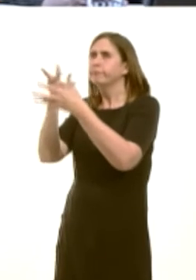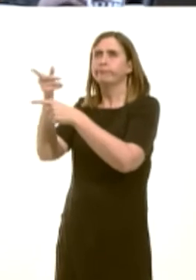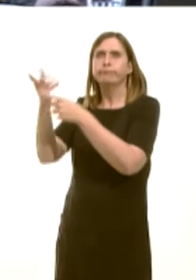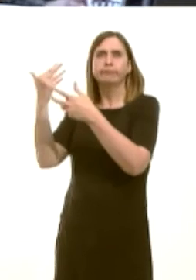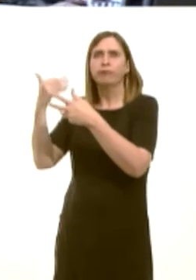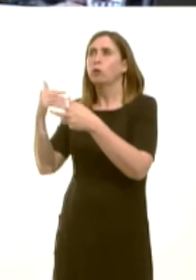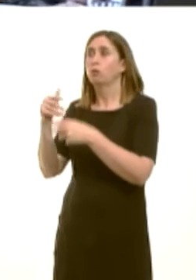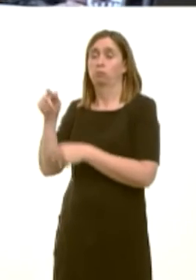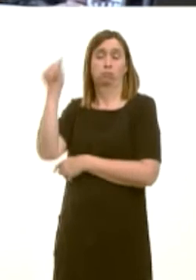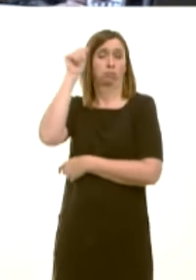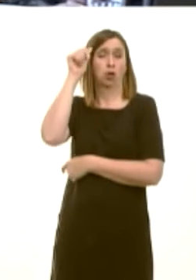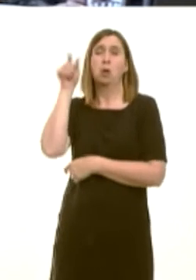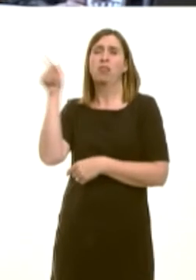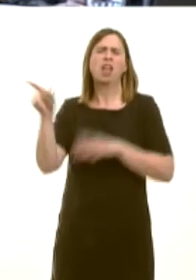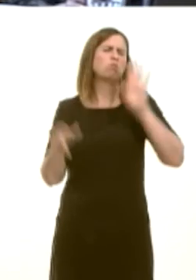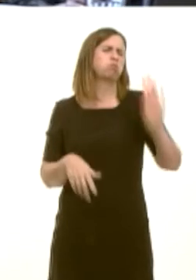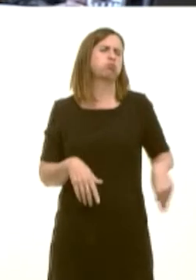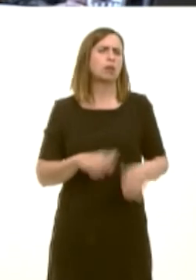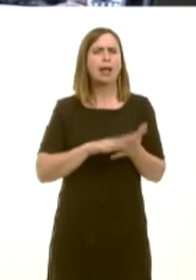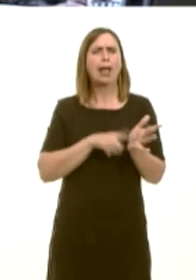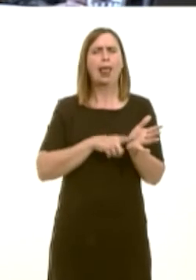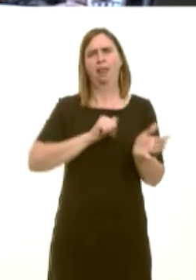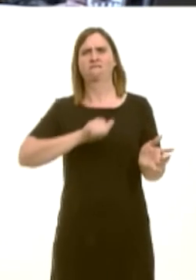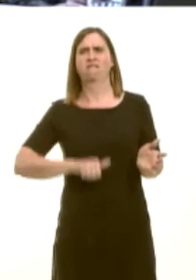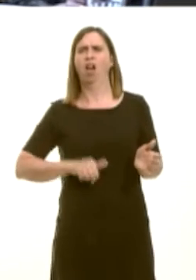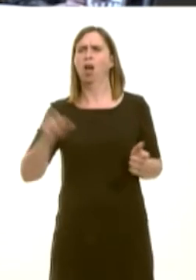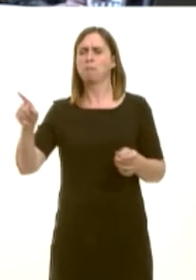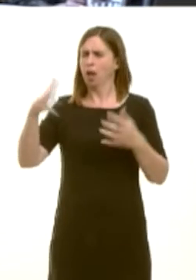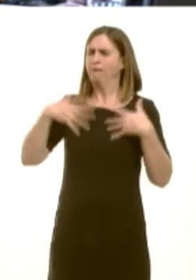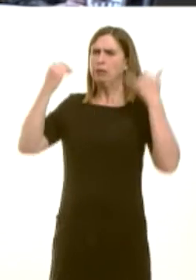is that there is no respect for hill farming. Itís all big arable and big dairy. I would